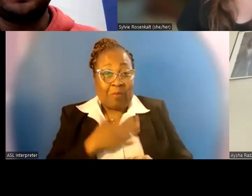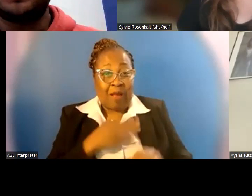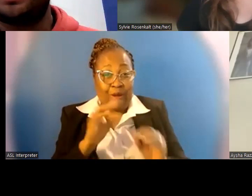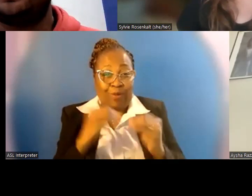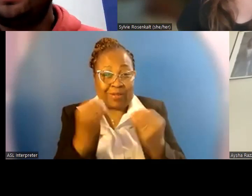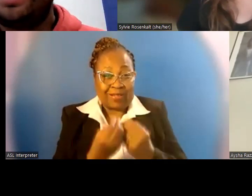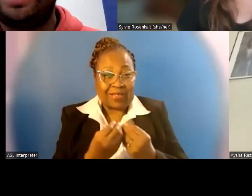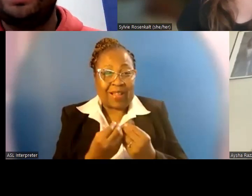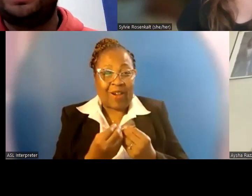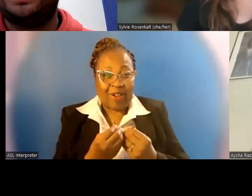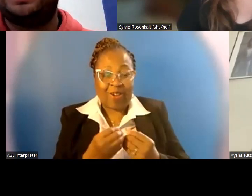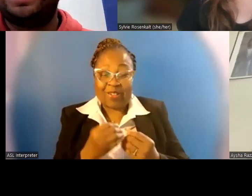Free food is great.